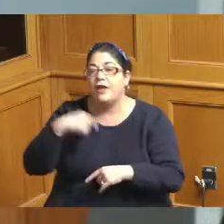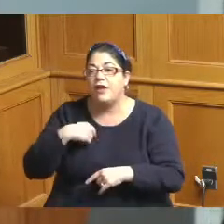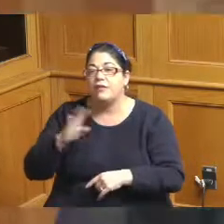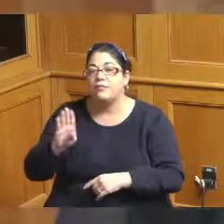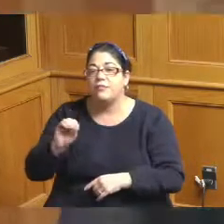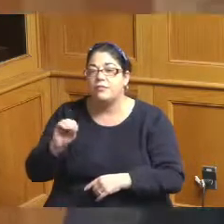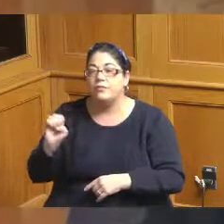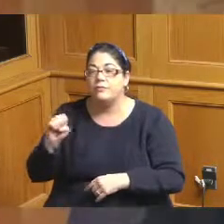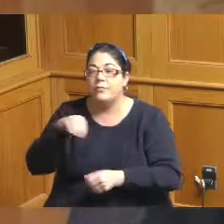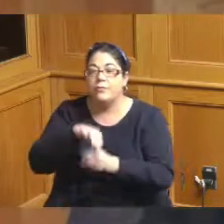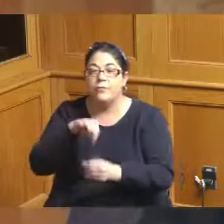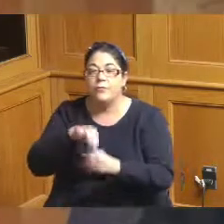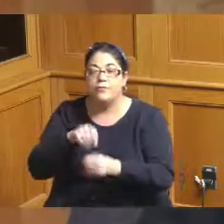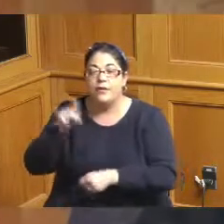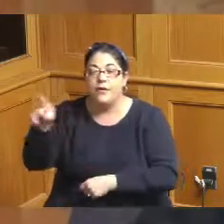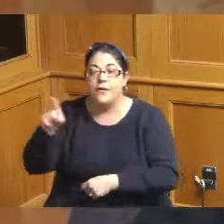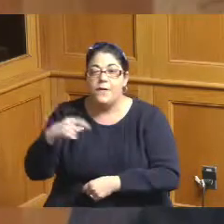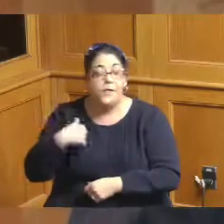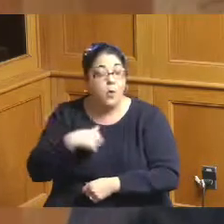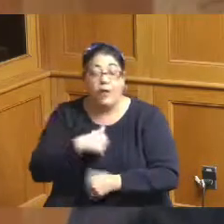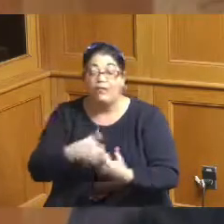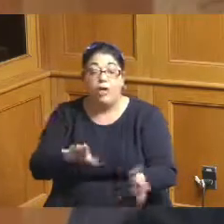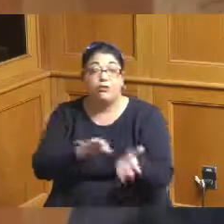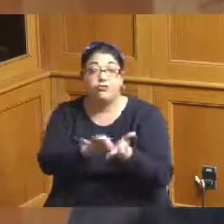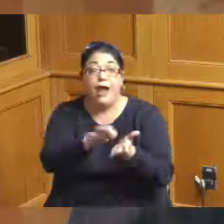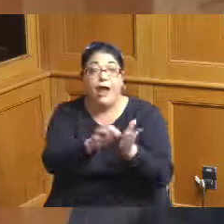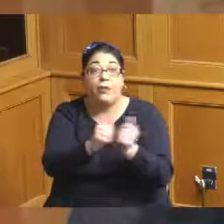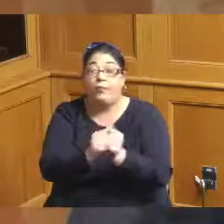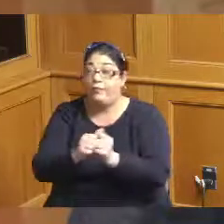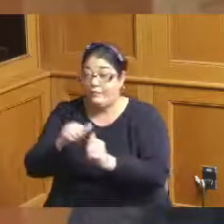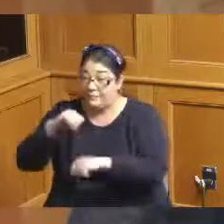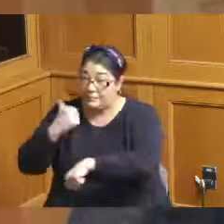to the voting Commissioner we have lost track so thank you for that information absolutely